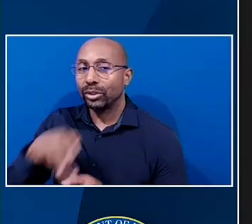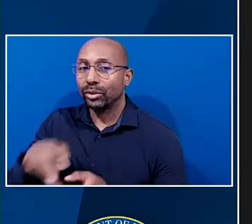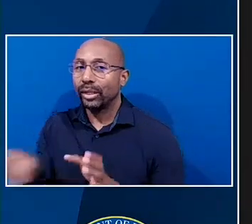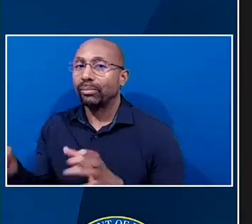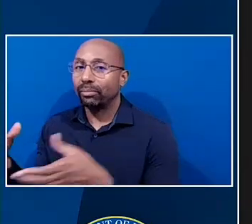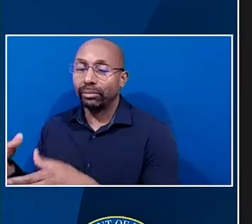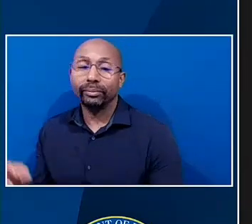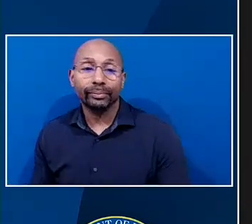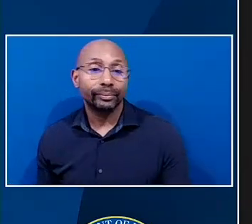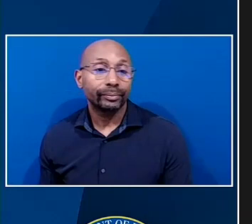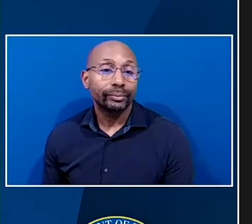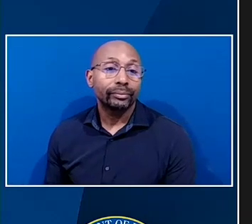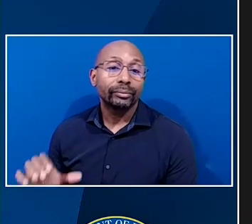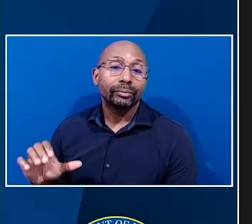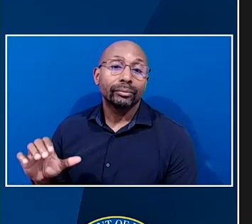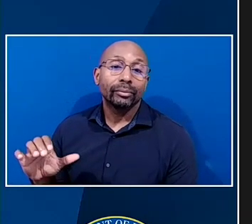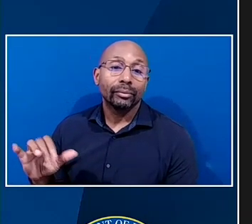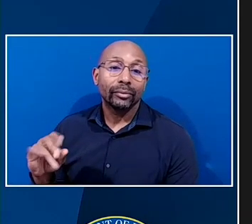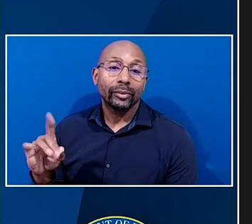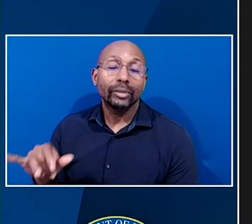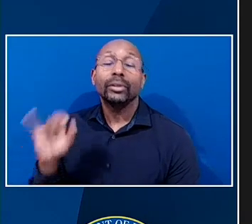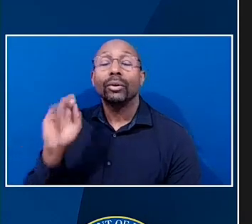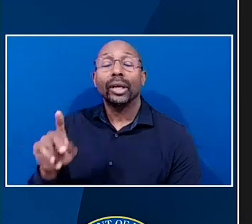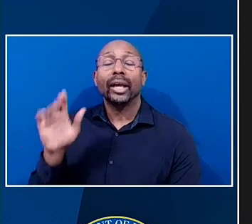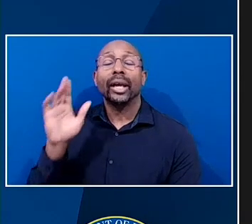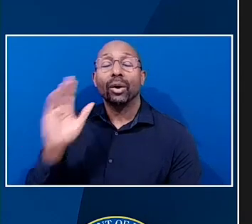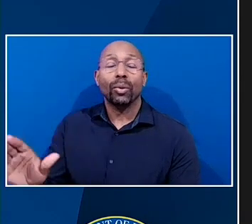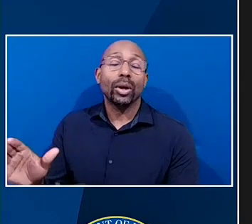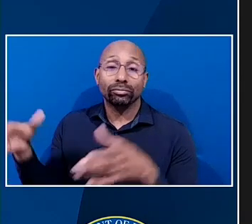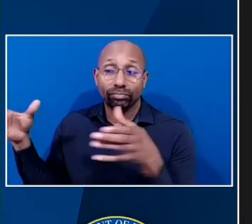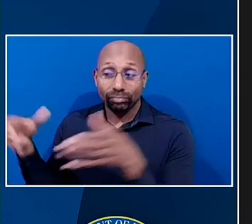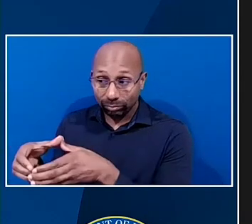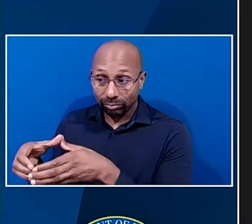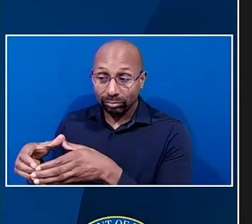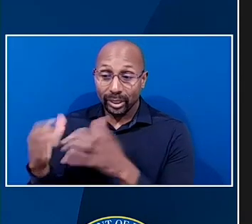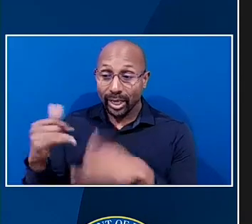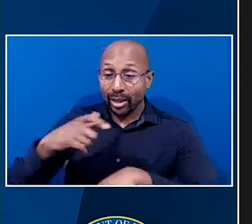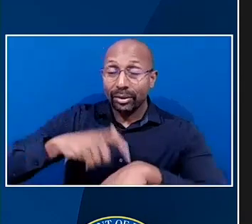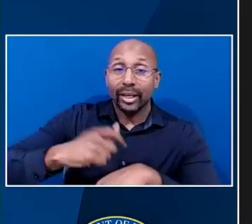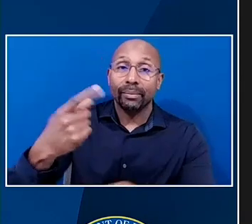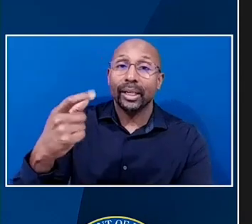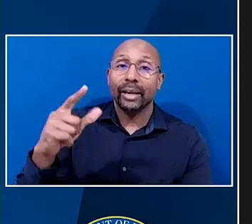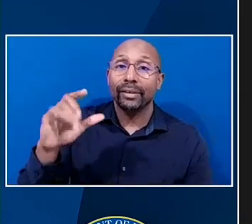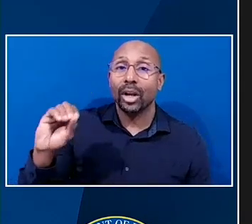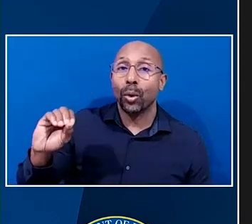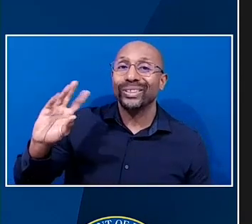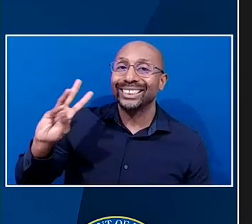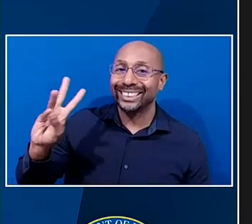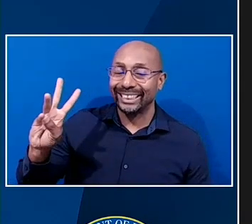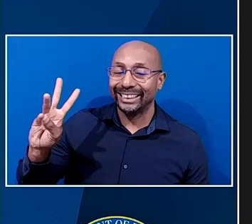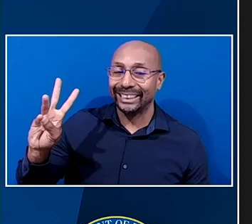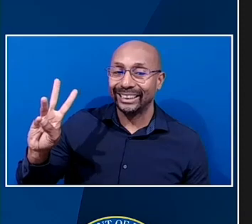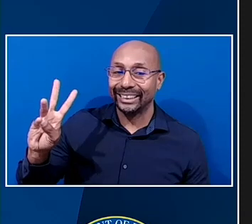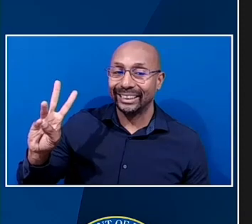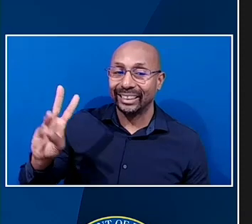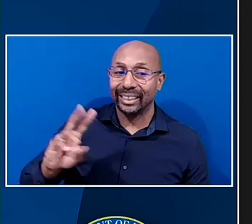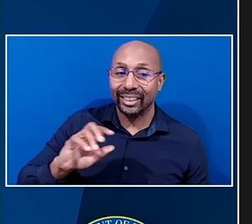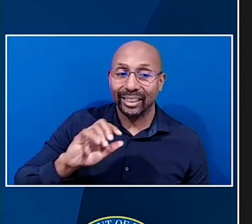I showed as 11:06. Let's do a check-in. Jamie will check in with you at about